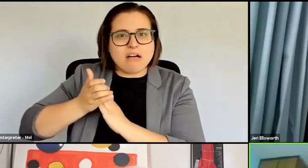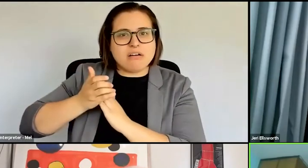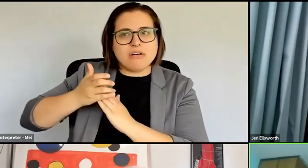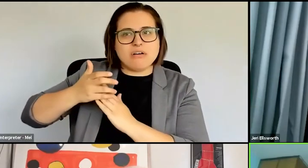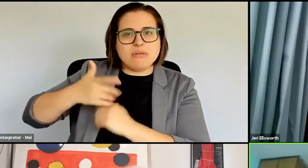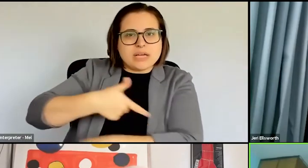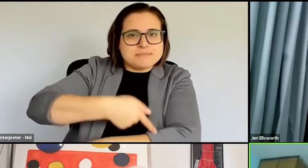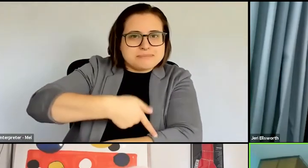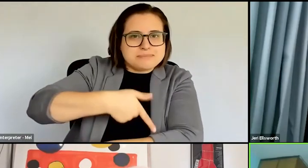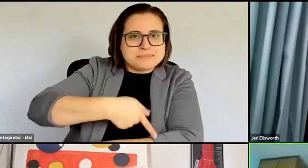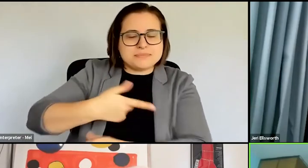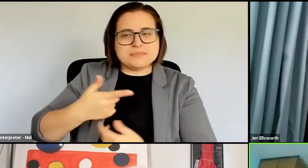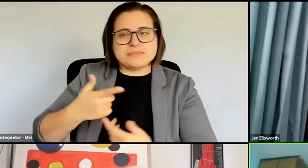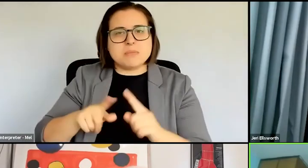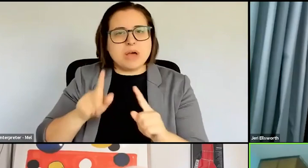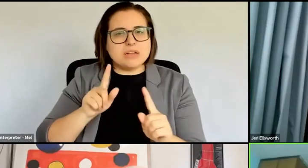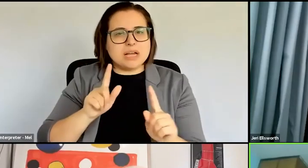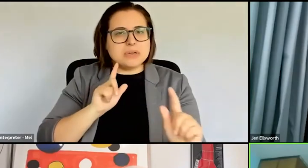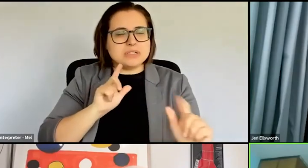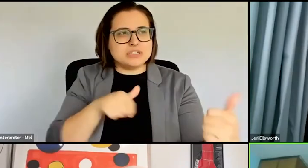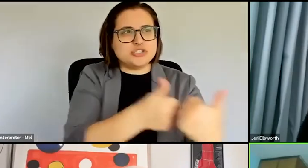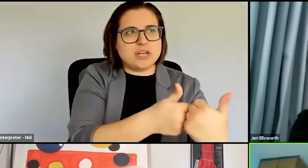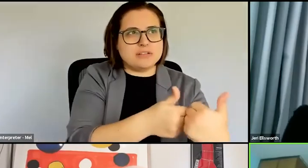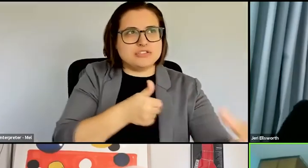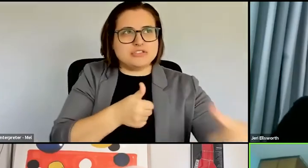the challenging of the challenging you guys were making which is -- this thing is supposedly